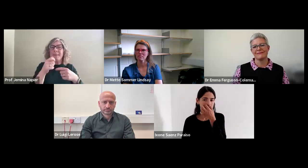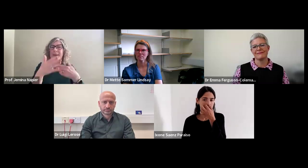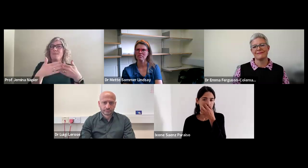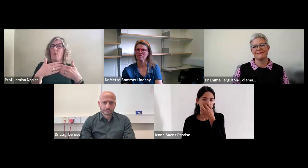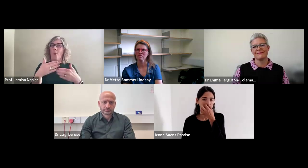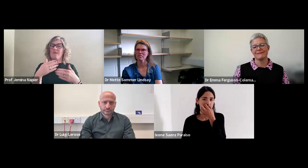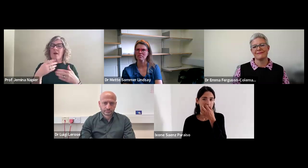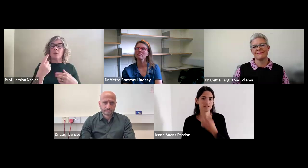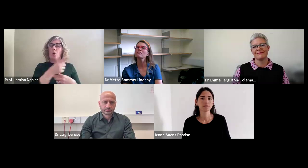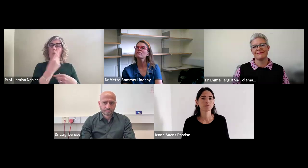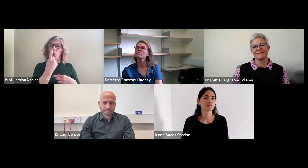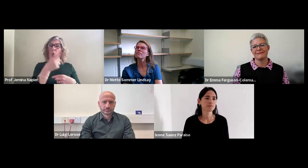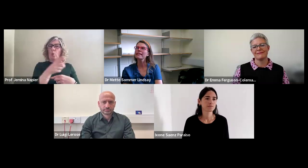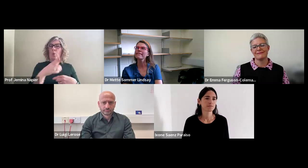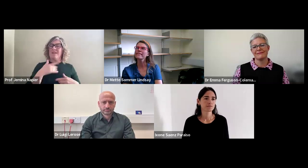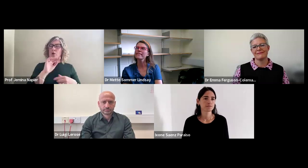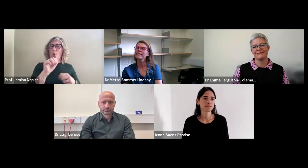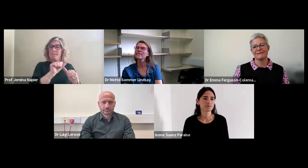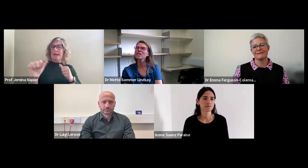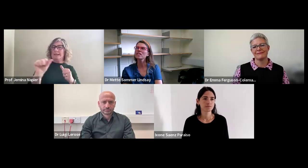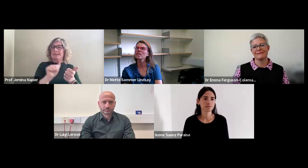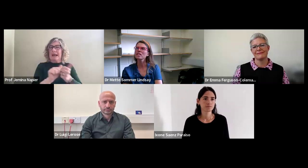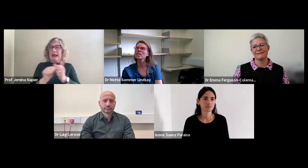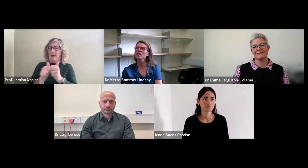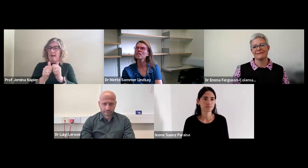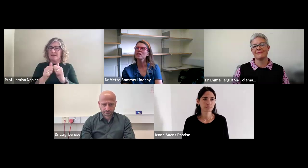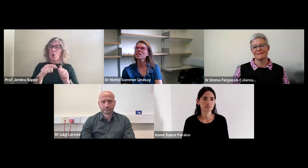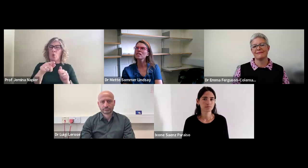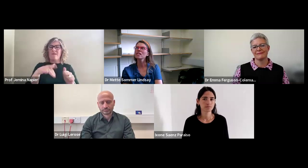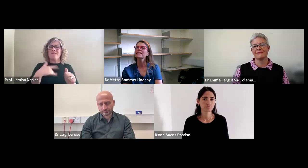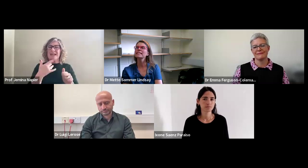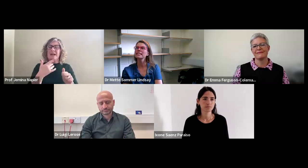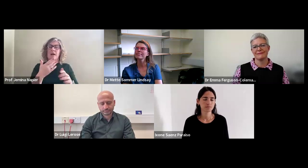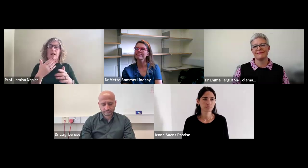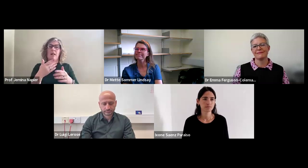all of you as a panel can you talk a little bit more about who you felt have been your best allies